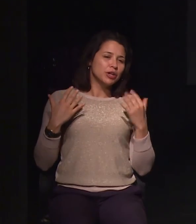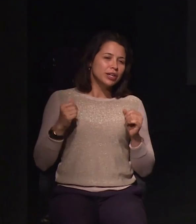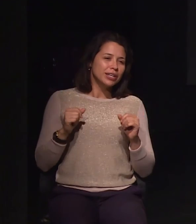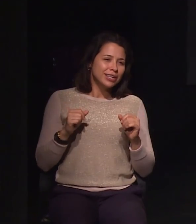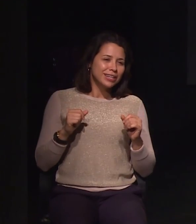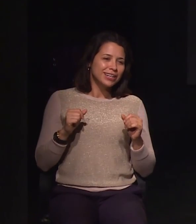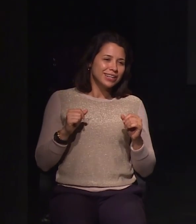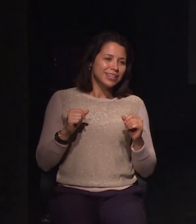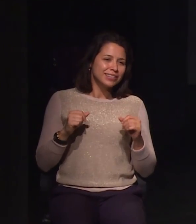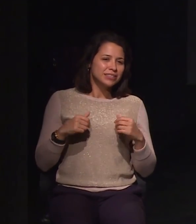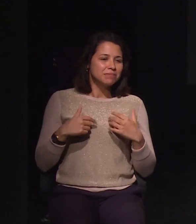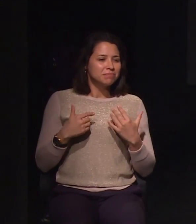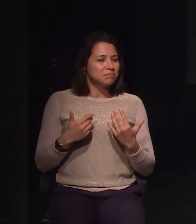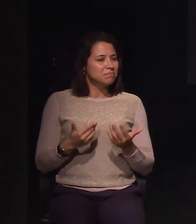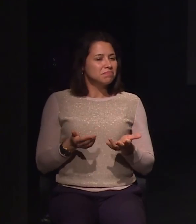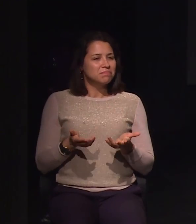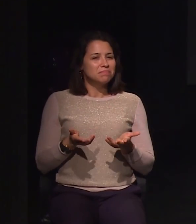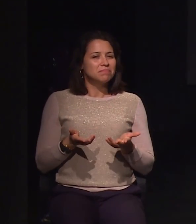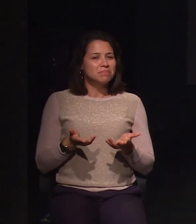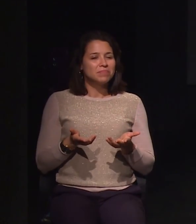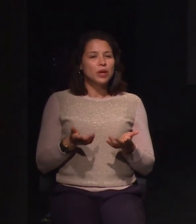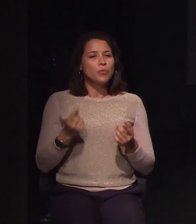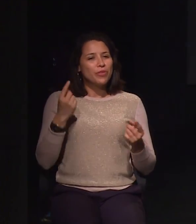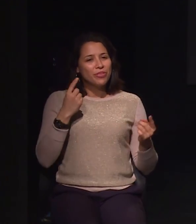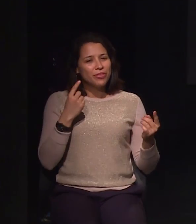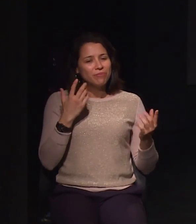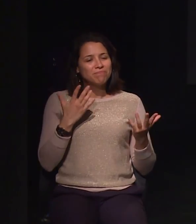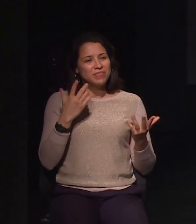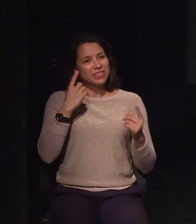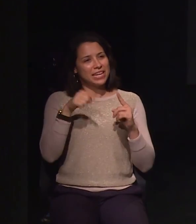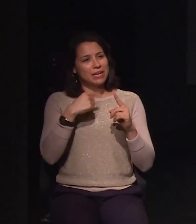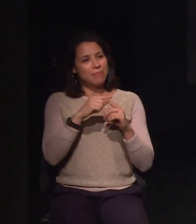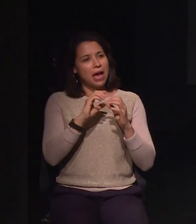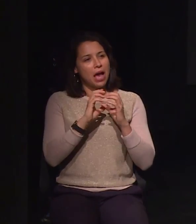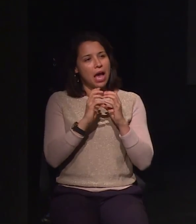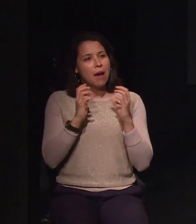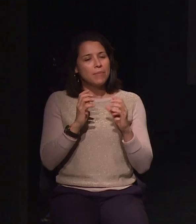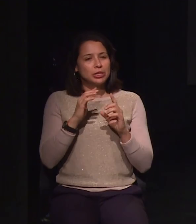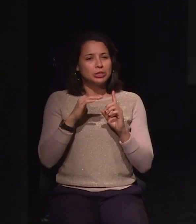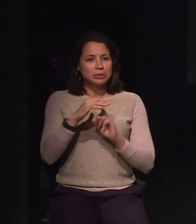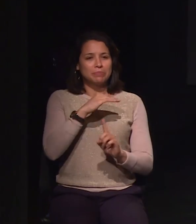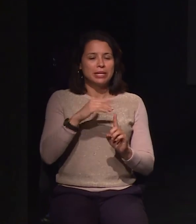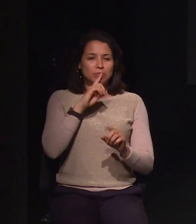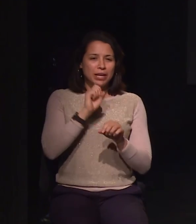you even can think this way in terms of how much space is there, collaborate, because